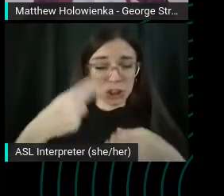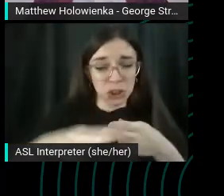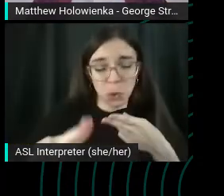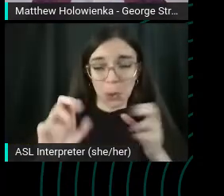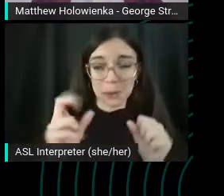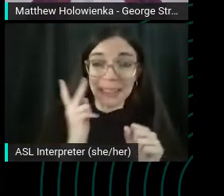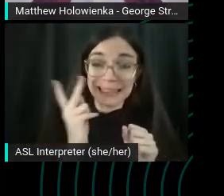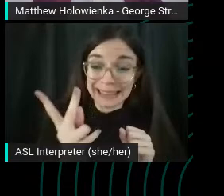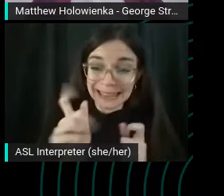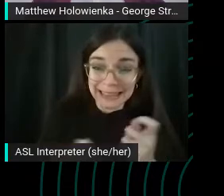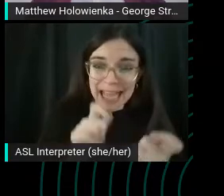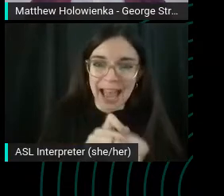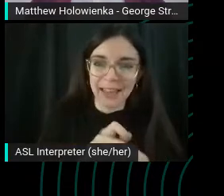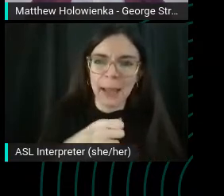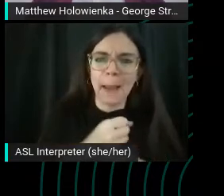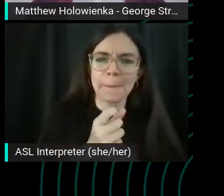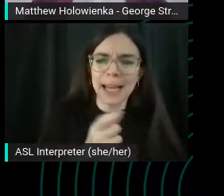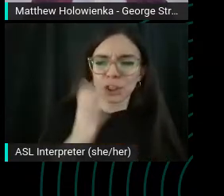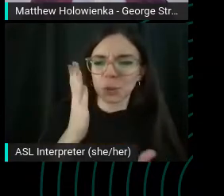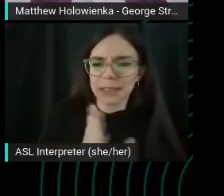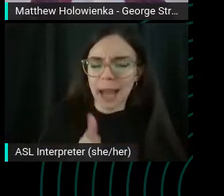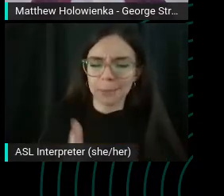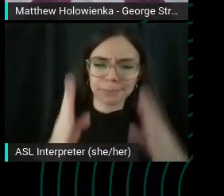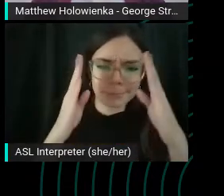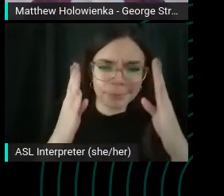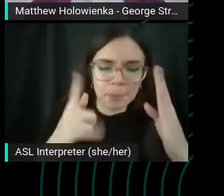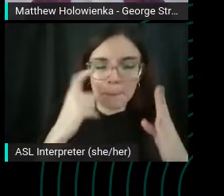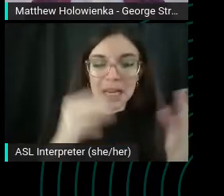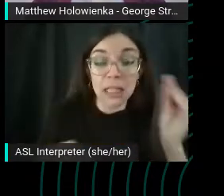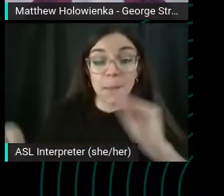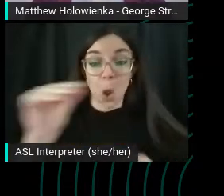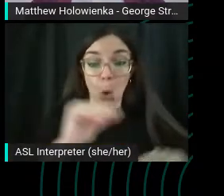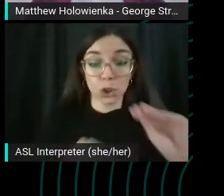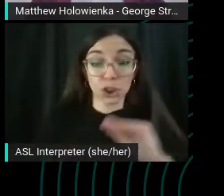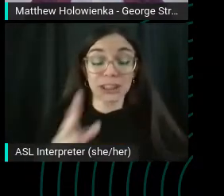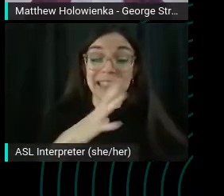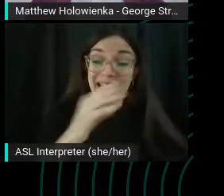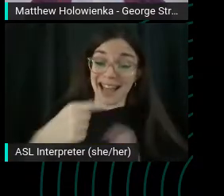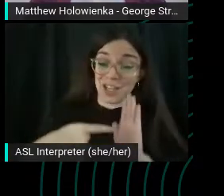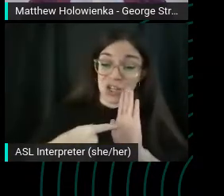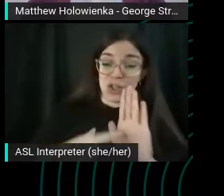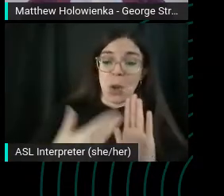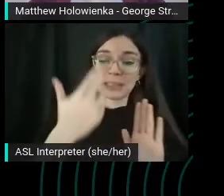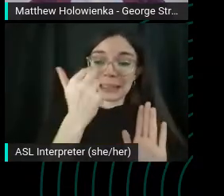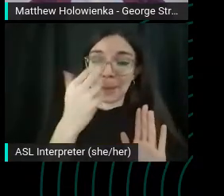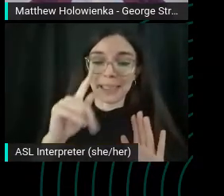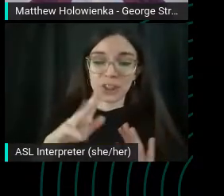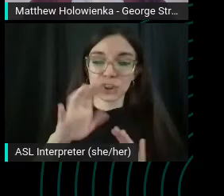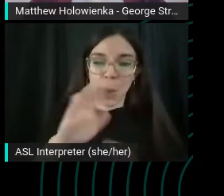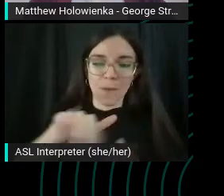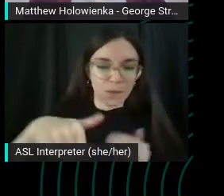and it makes you stop and look because there's motion, and accurately conveys the comedic tone of the play as a whole which is a big plus.